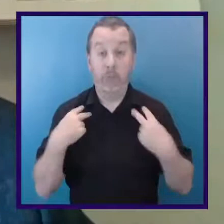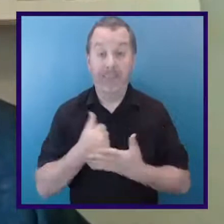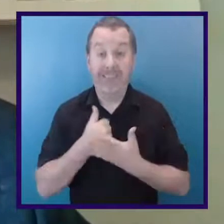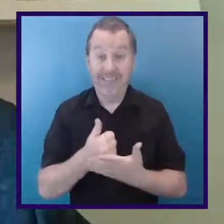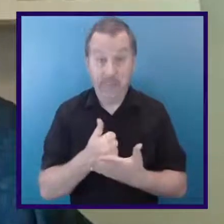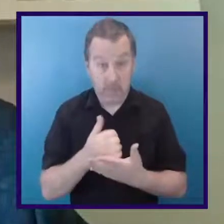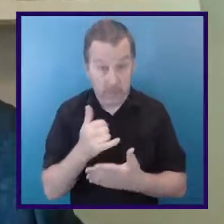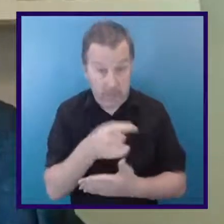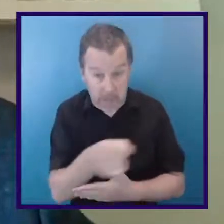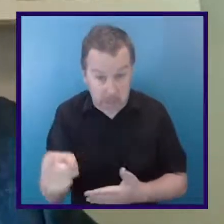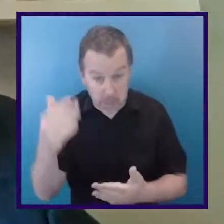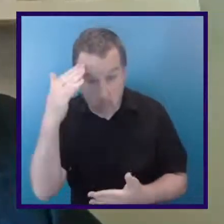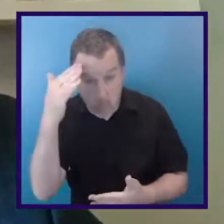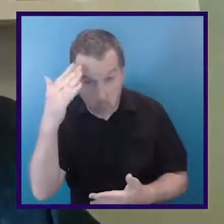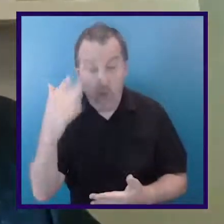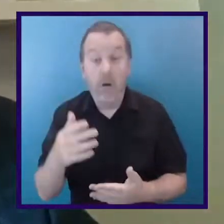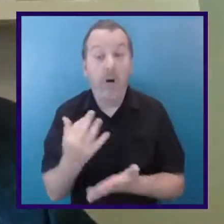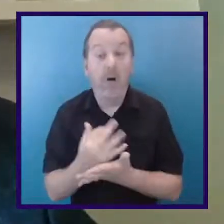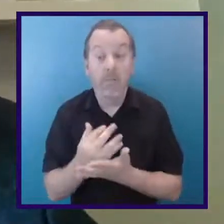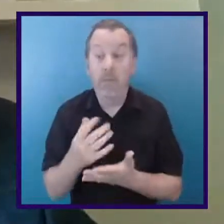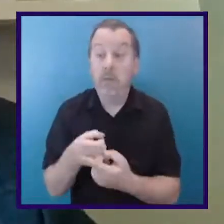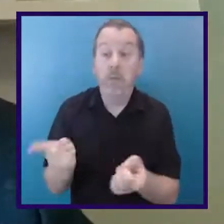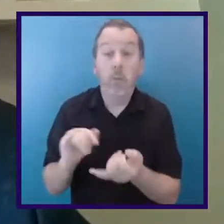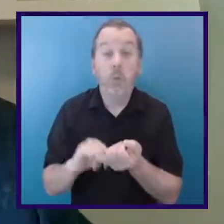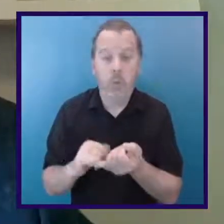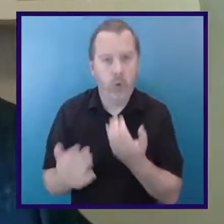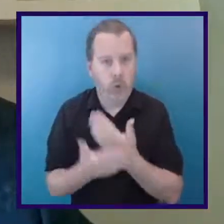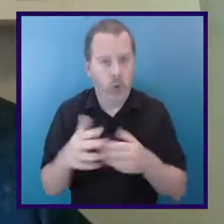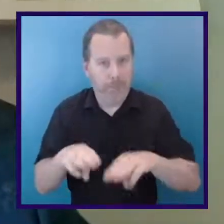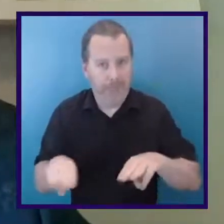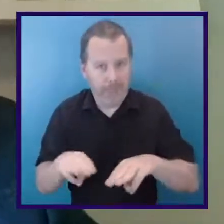Language assistants as hopefully people know, are often young people who are training to